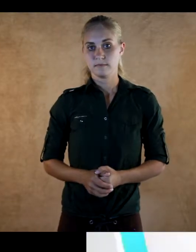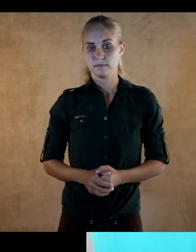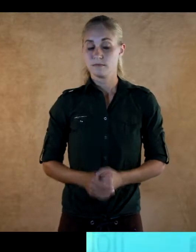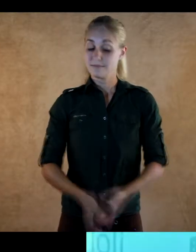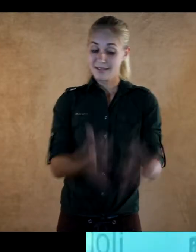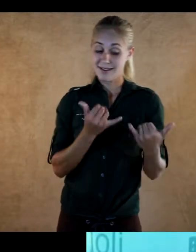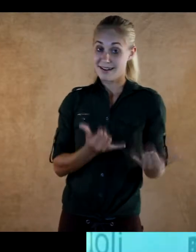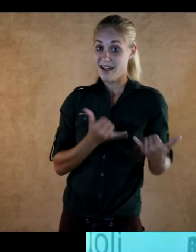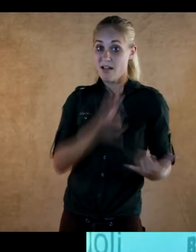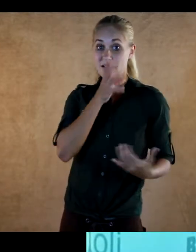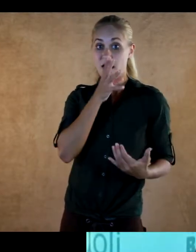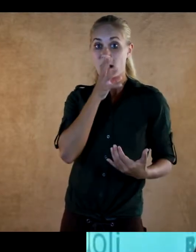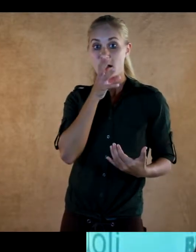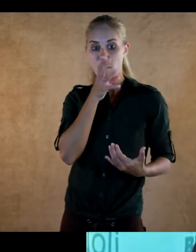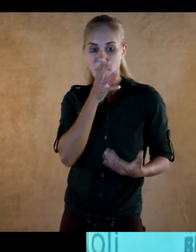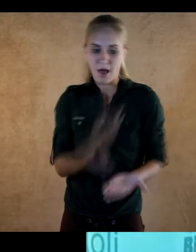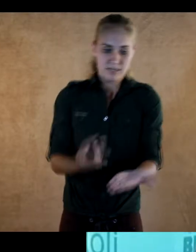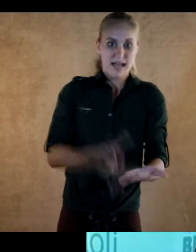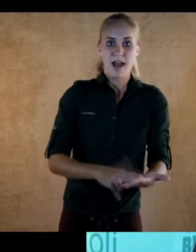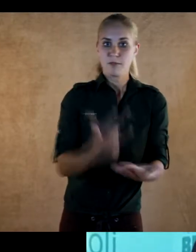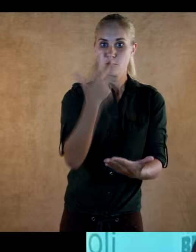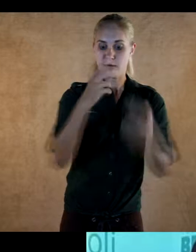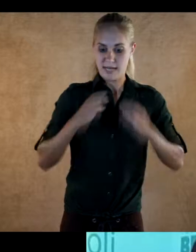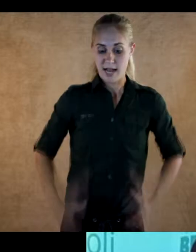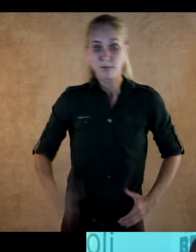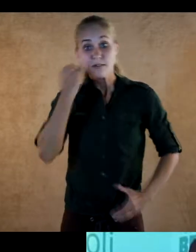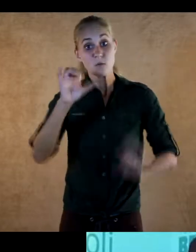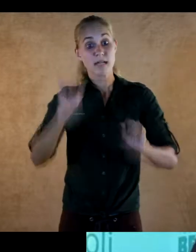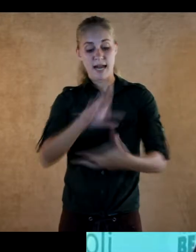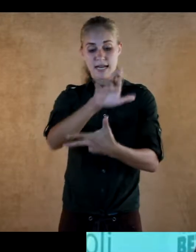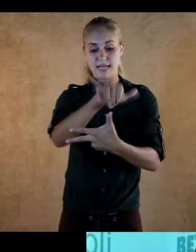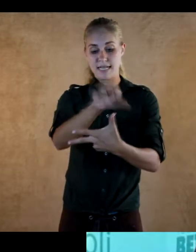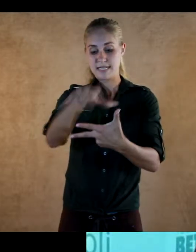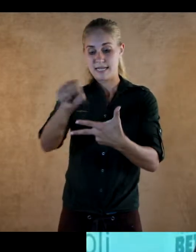Now let's talk about the Refer 3 Get it Free Program. If you can answer YES to these next three questions,